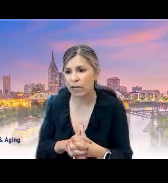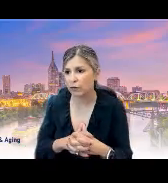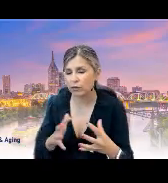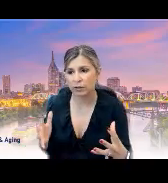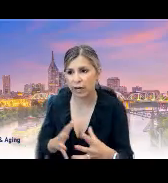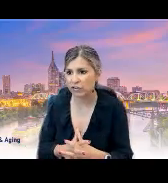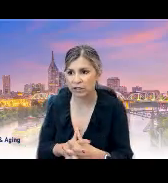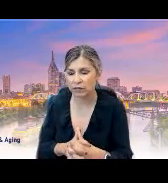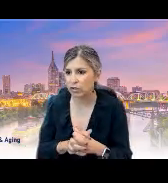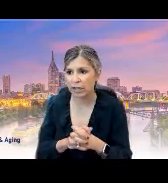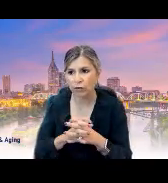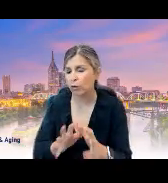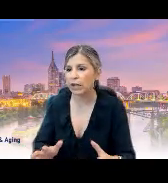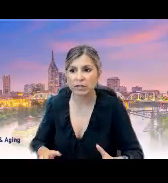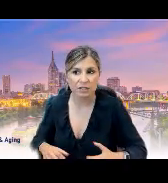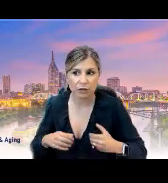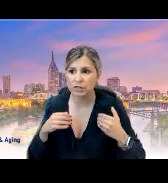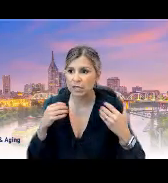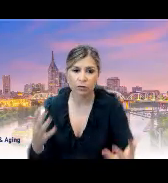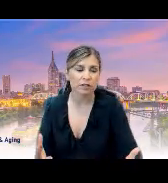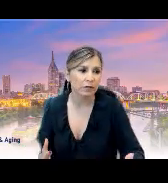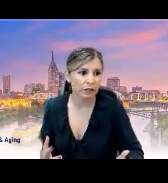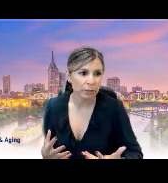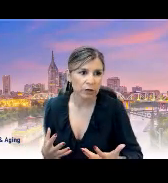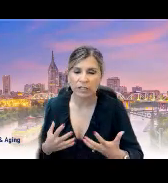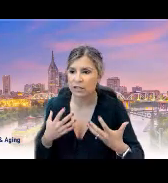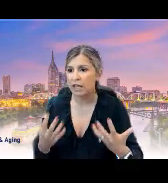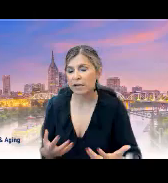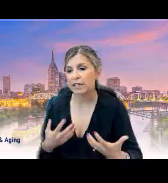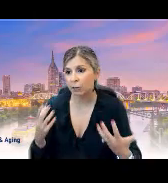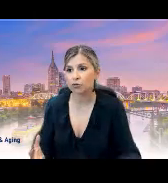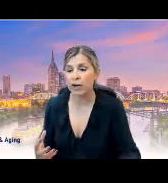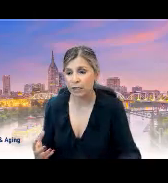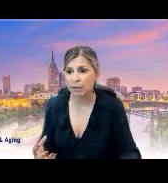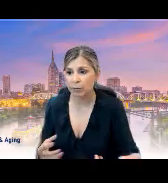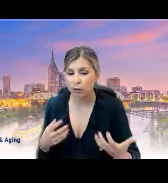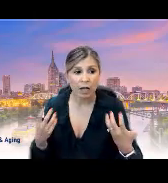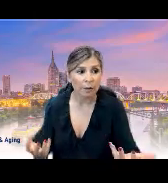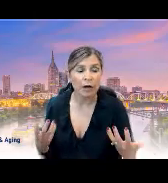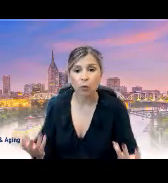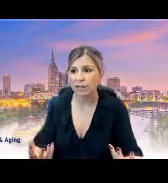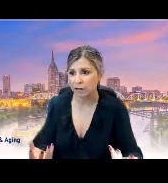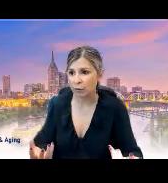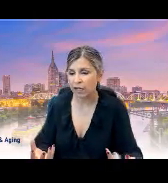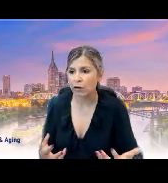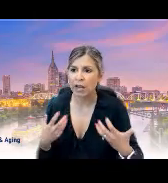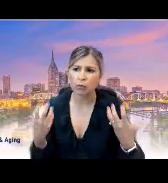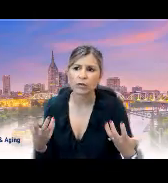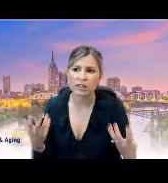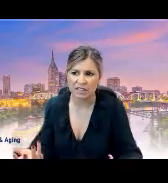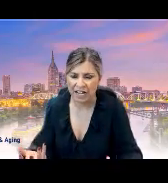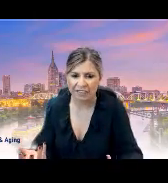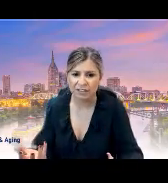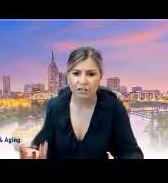We've got folks in our aging division that are going out to senior centers and different communities to help train people about what's out there and what